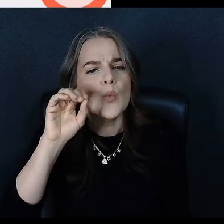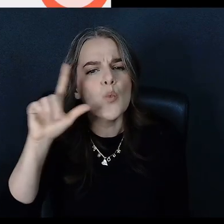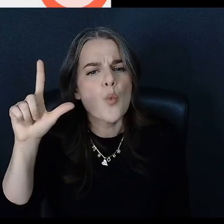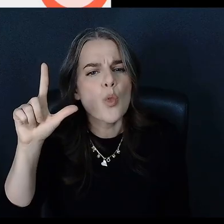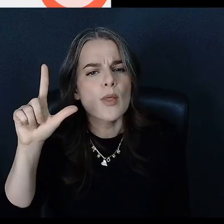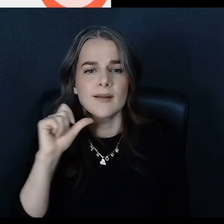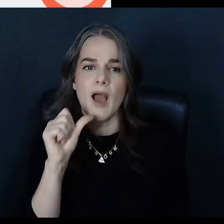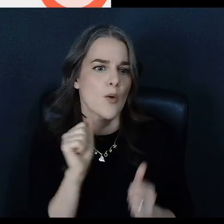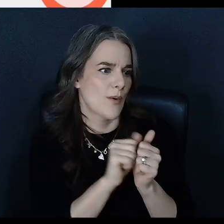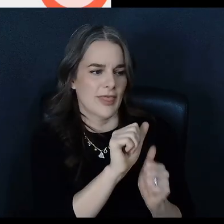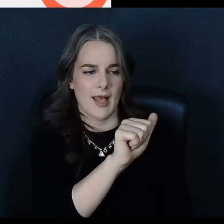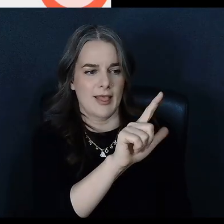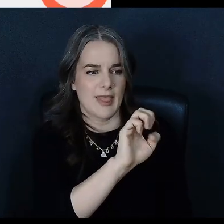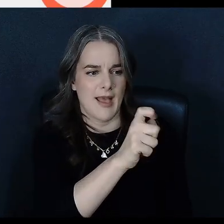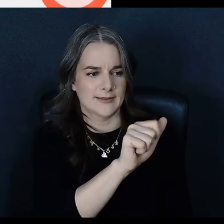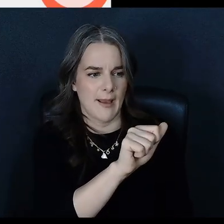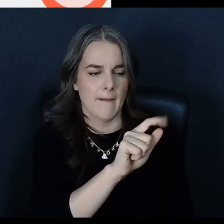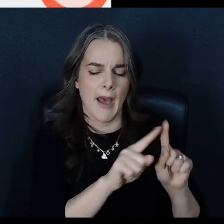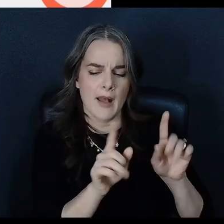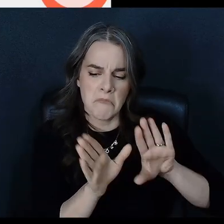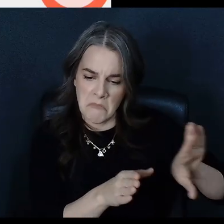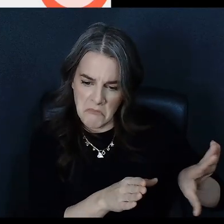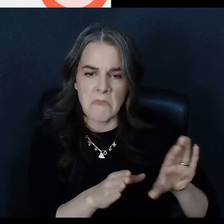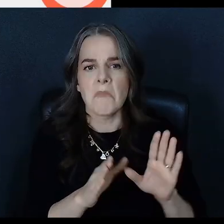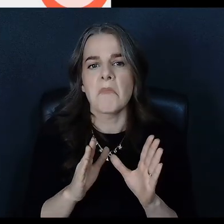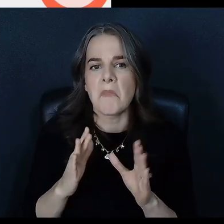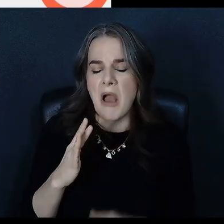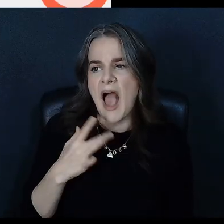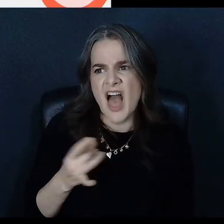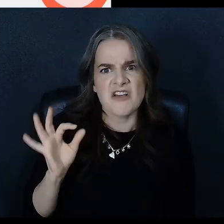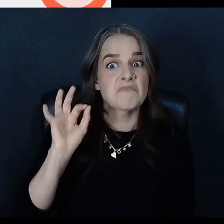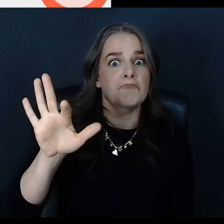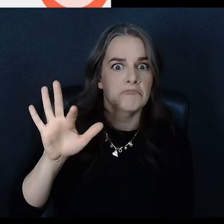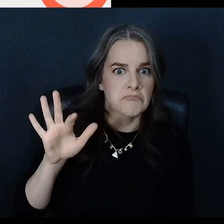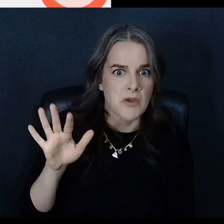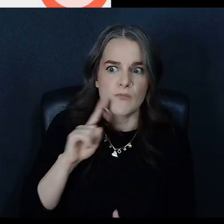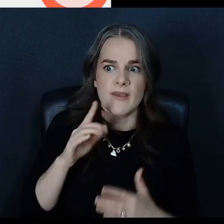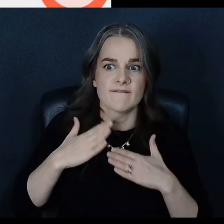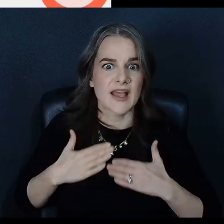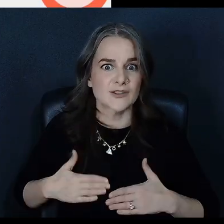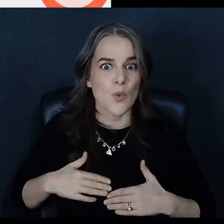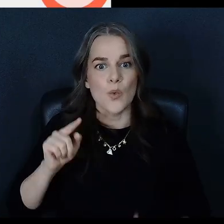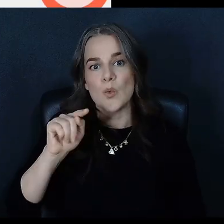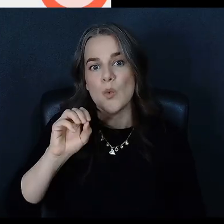but I like throwing it in because I like the idea. This is a very physical tool, which I like. It's called the SwitchBot.